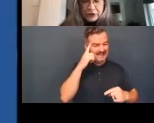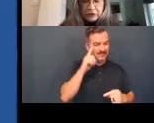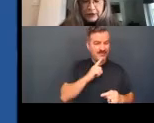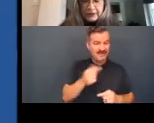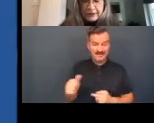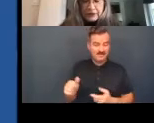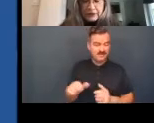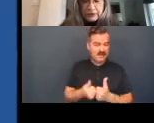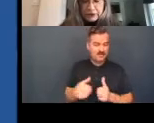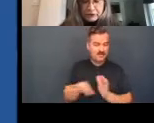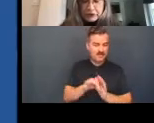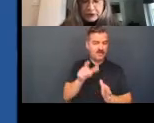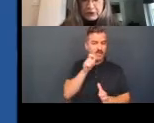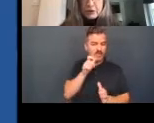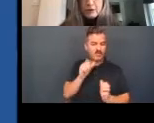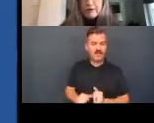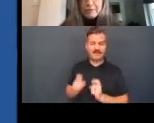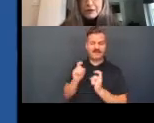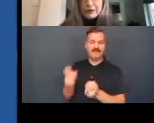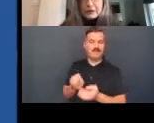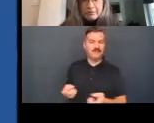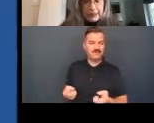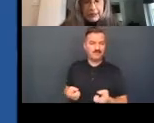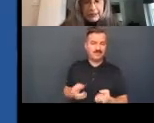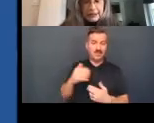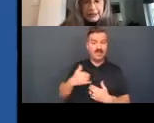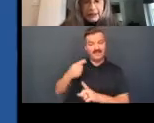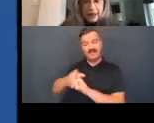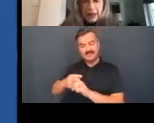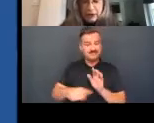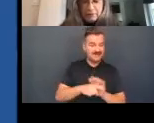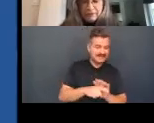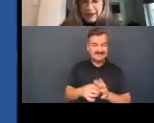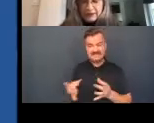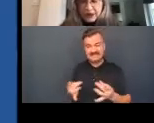who gets scarce resources will have pluses and minuses. I hope you've had a chance to